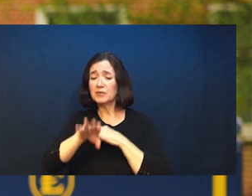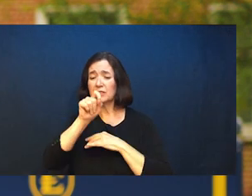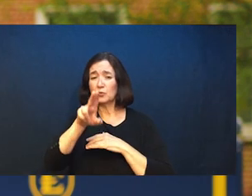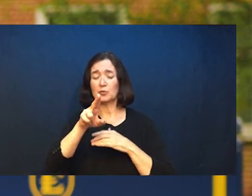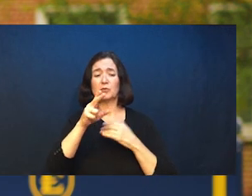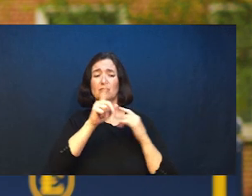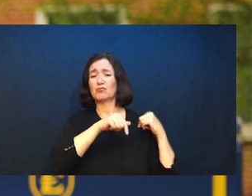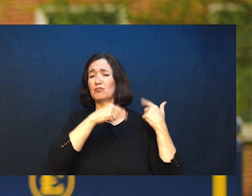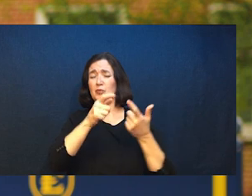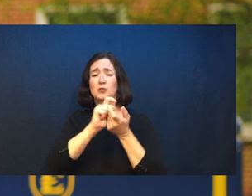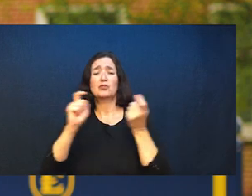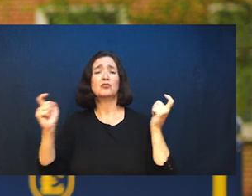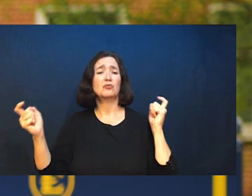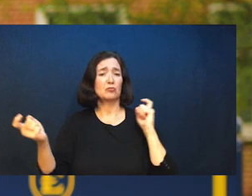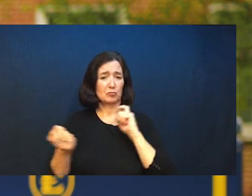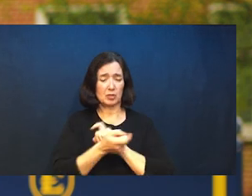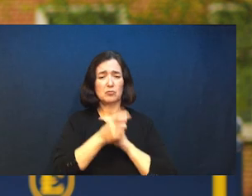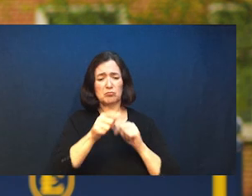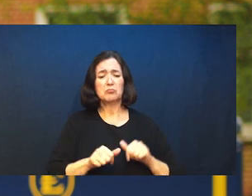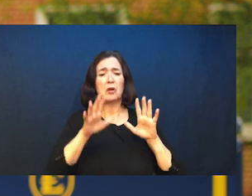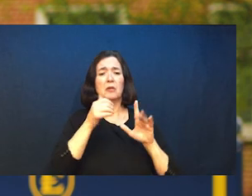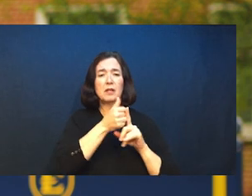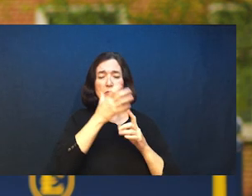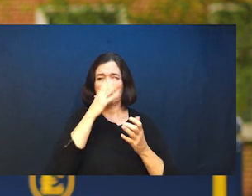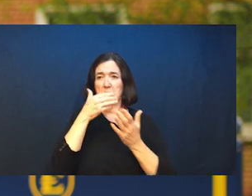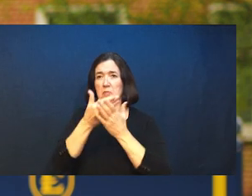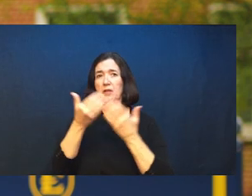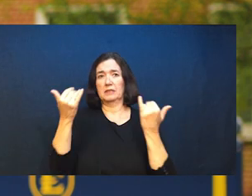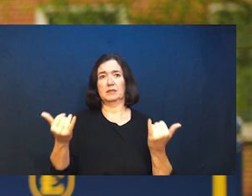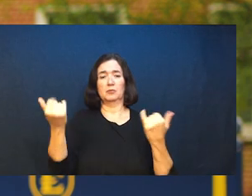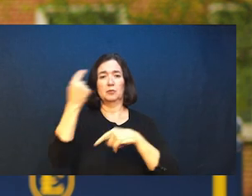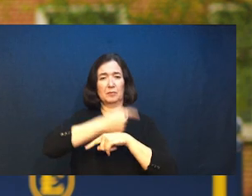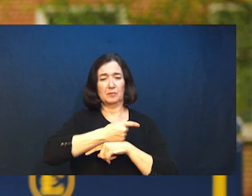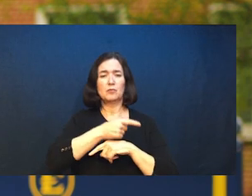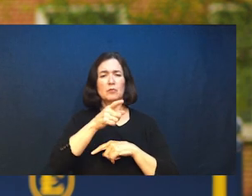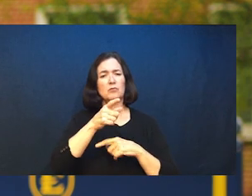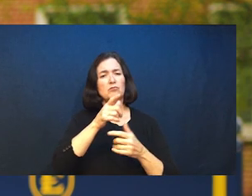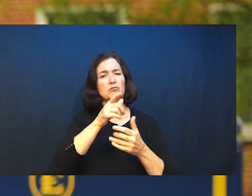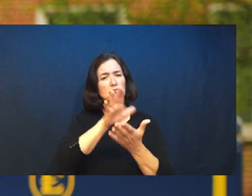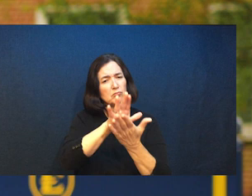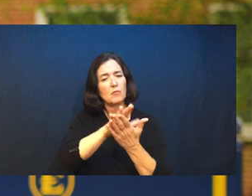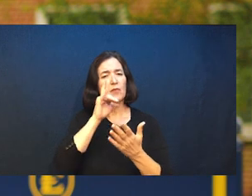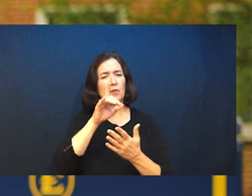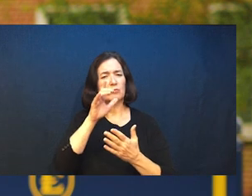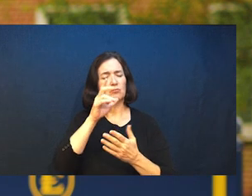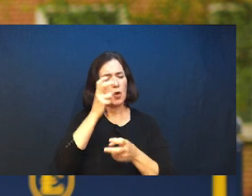Over the past few years you have dedicated yourself to get to this moment. You should be commended for your hard work and perseverance in achieving your goal.